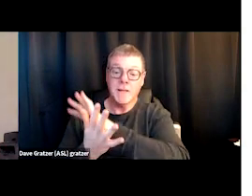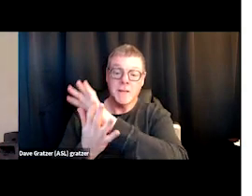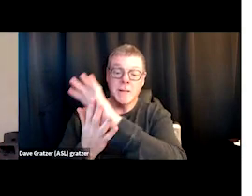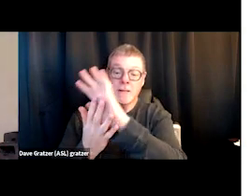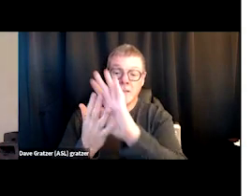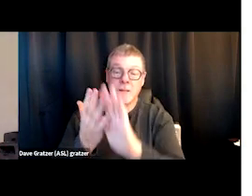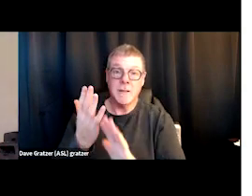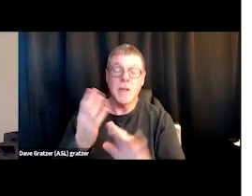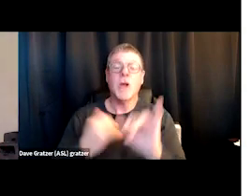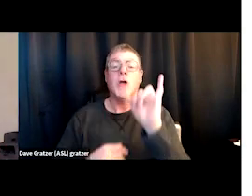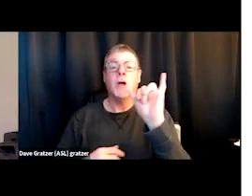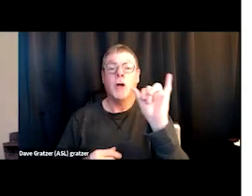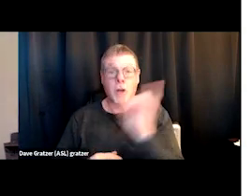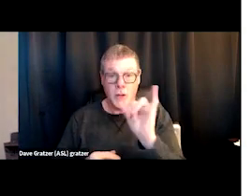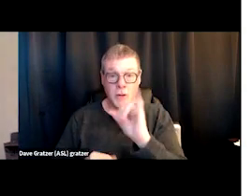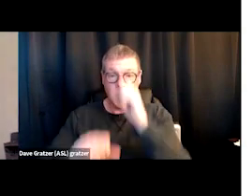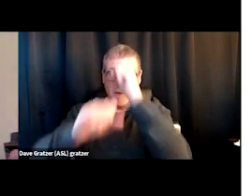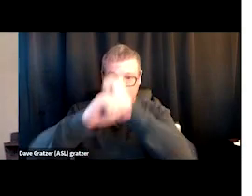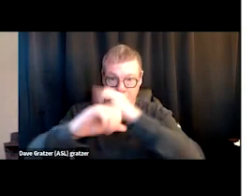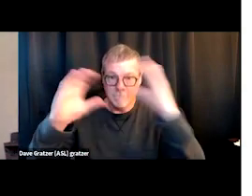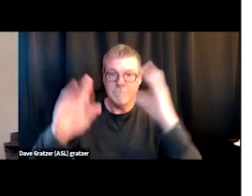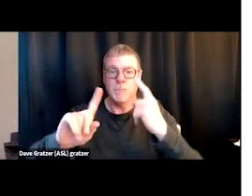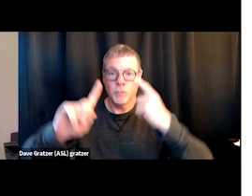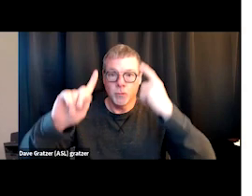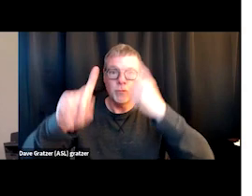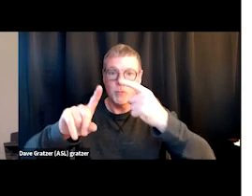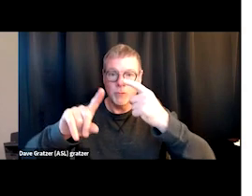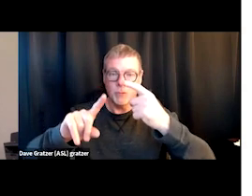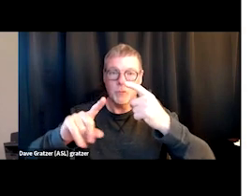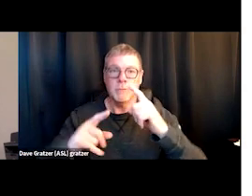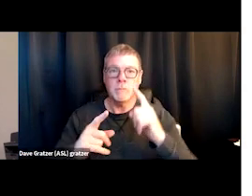also had a vision and a goal to be more into the community.